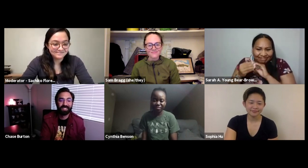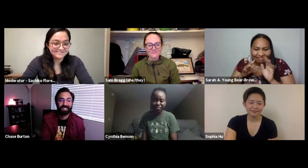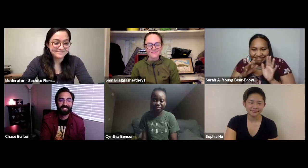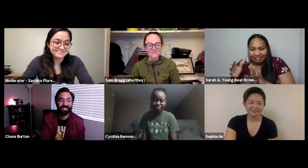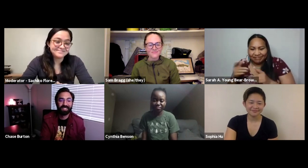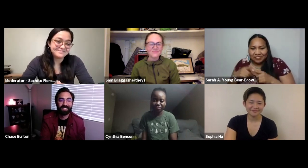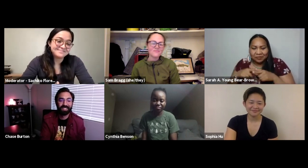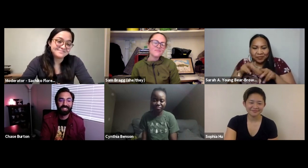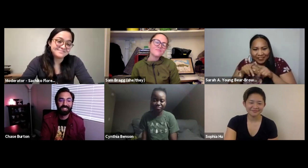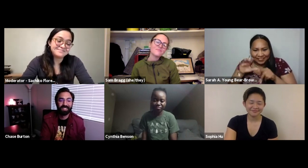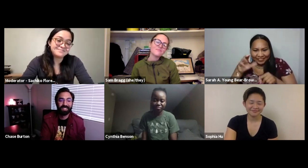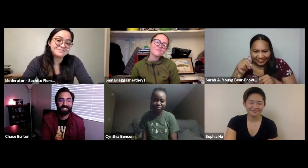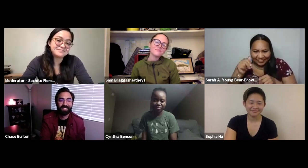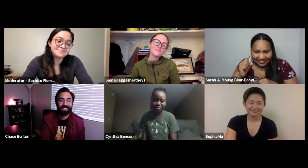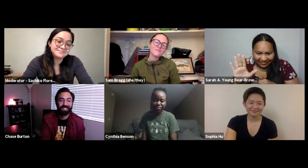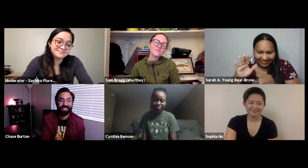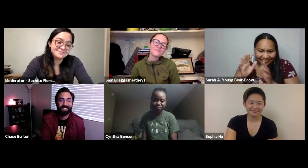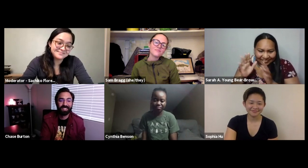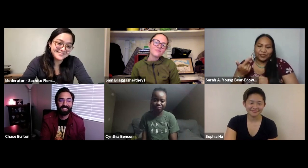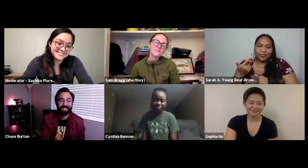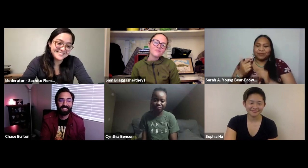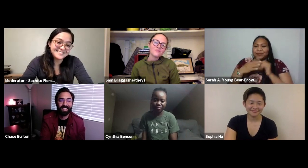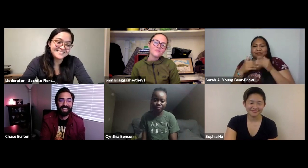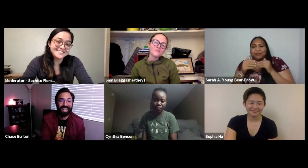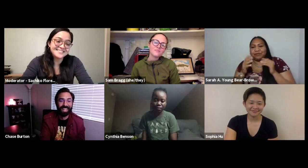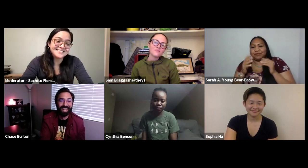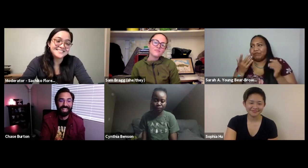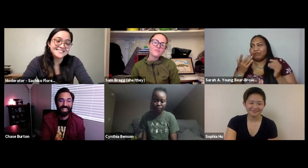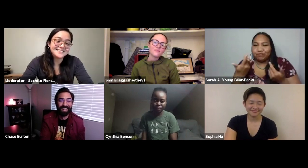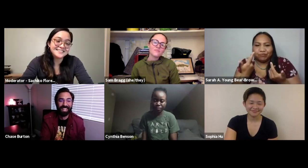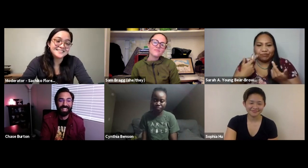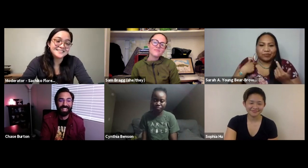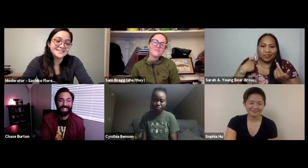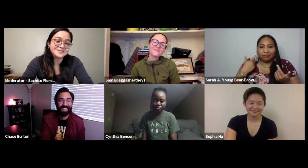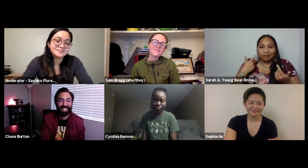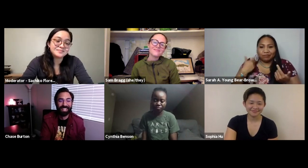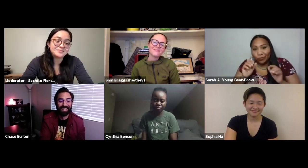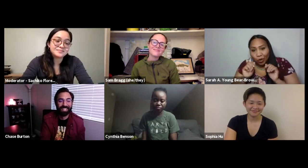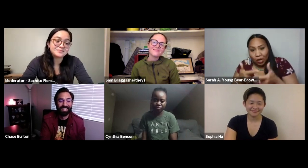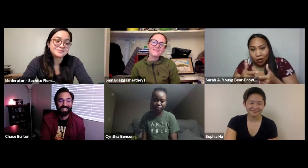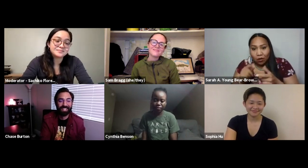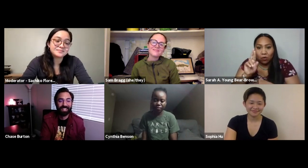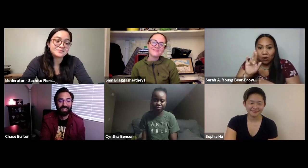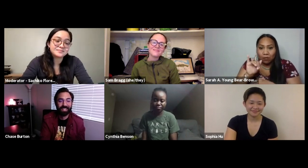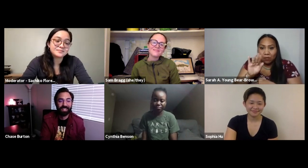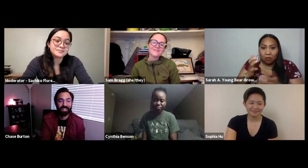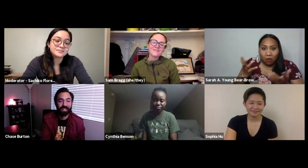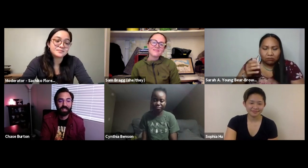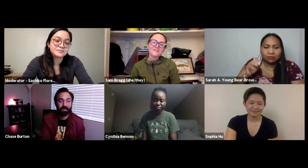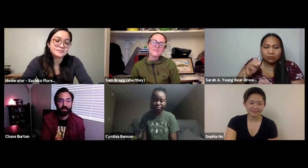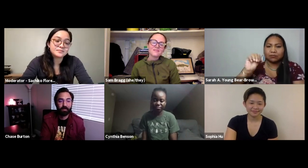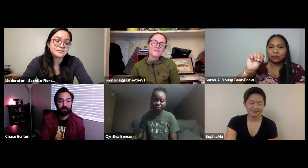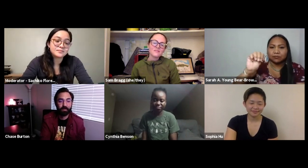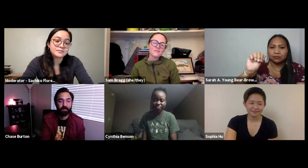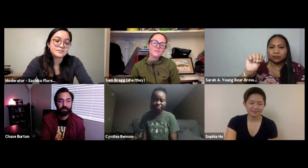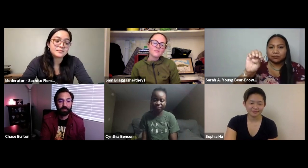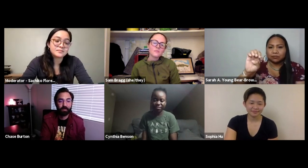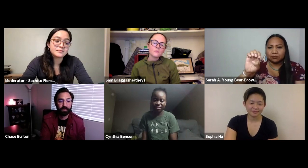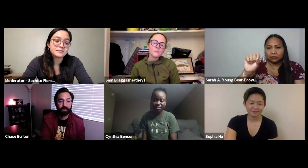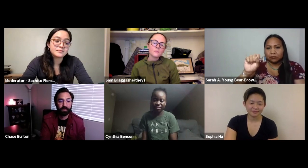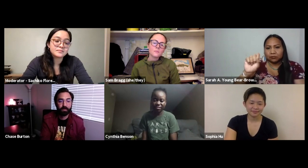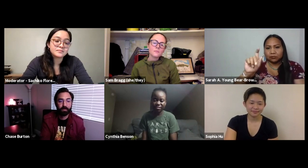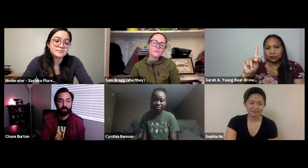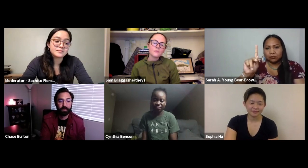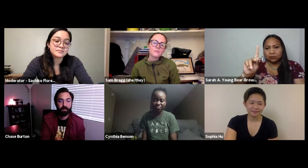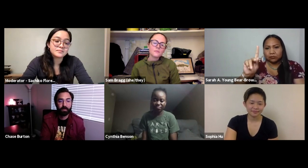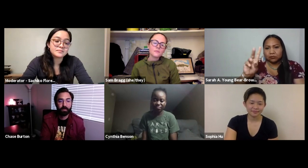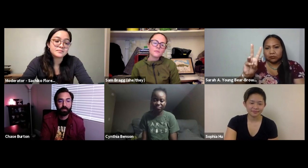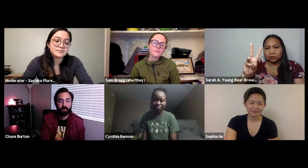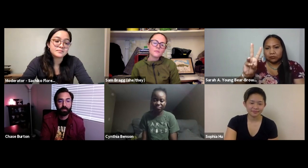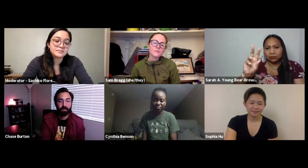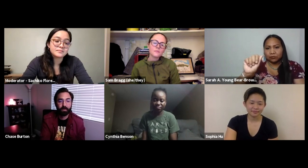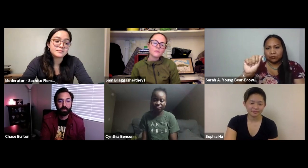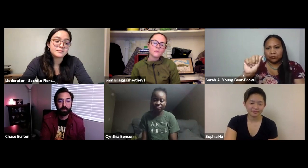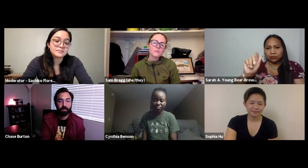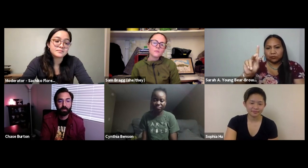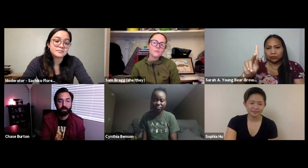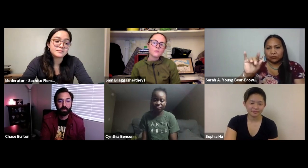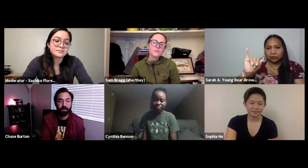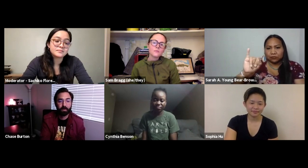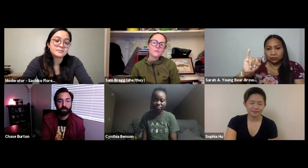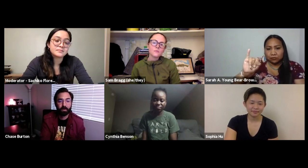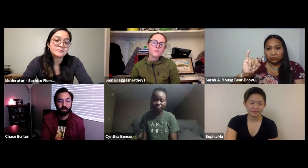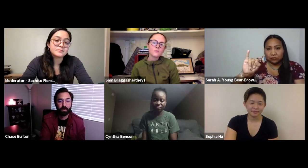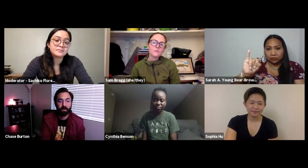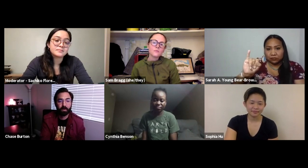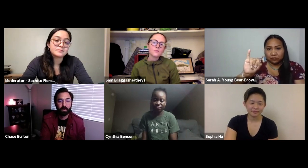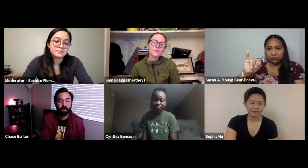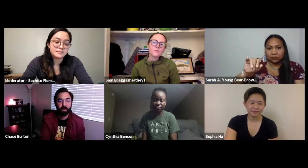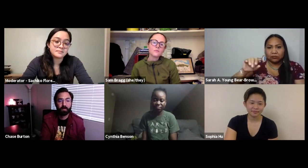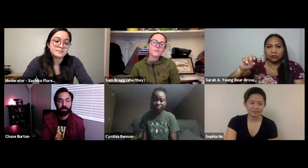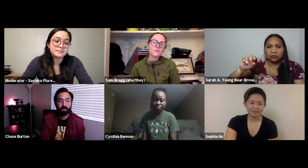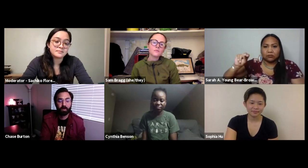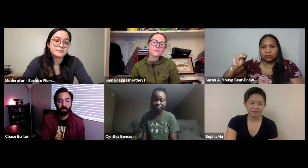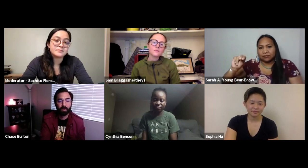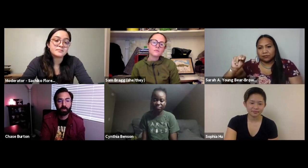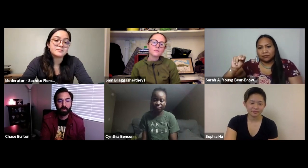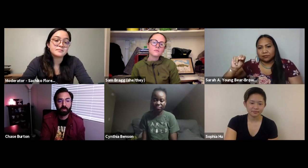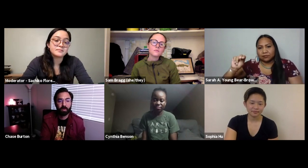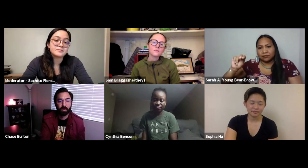you all and to hear all of your stories except for Chase's. I really appreciate that!